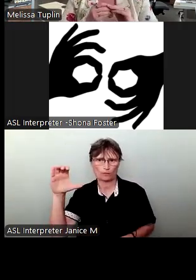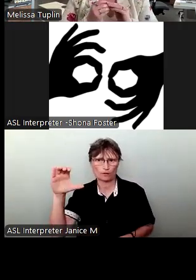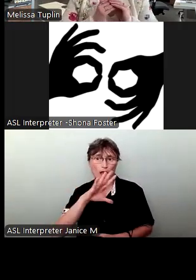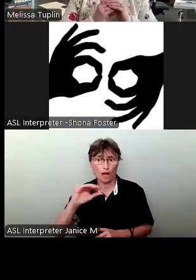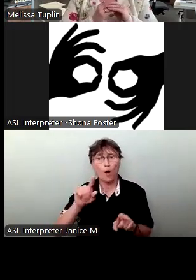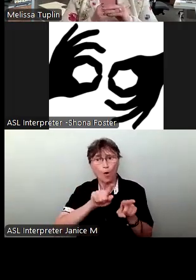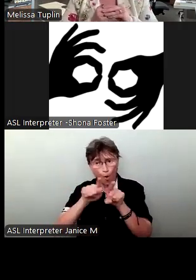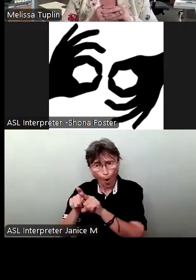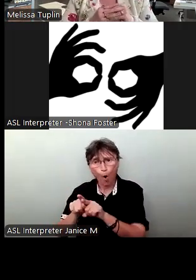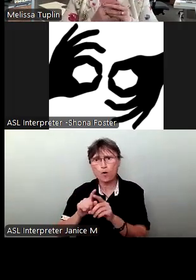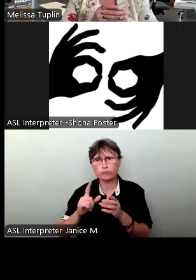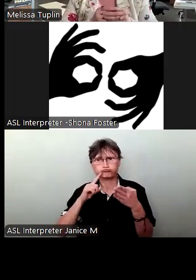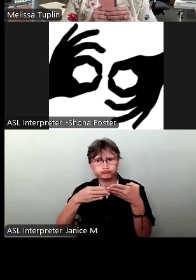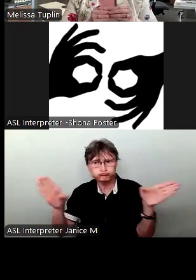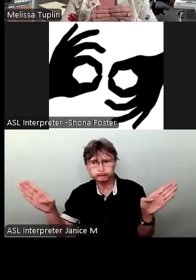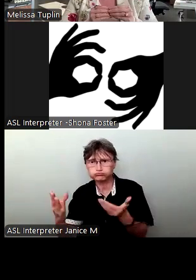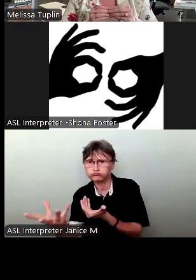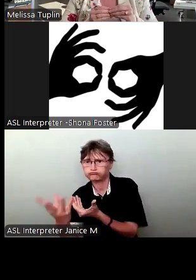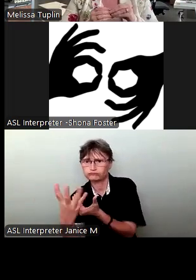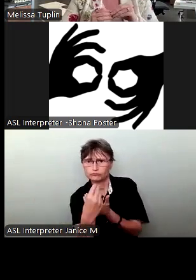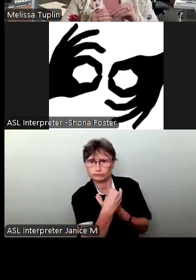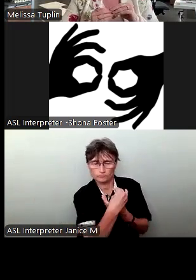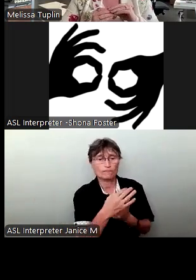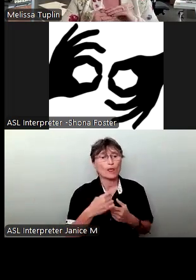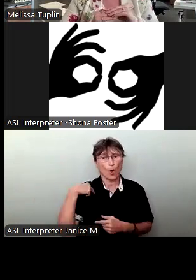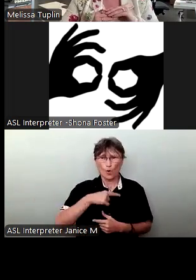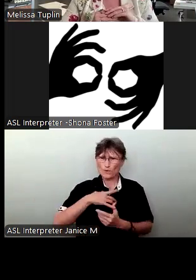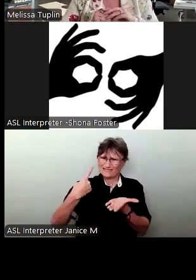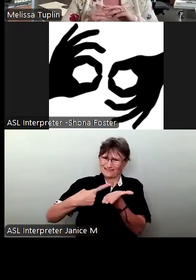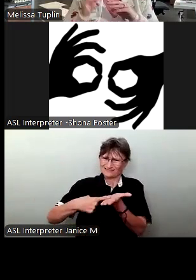So when we talk about a diverse arts ecosystem in Calgary,